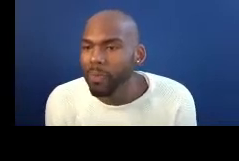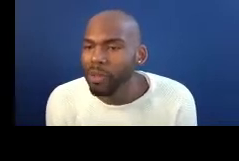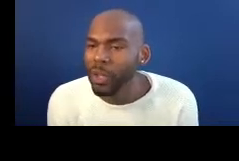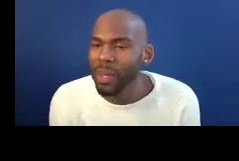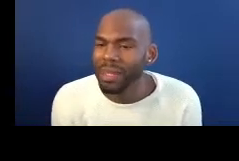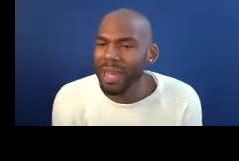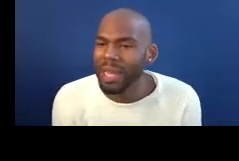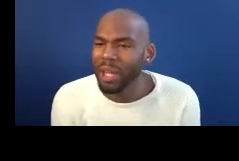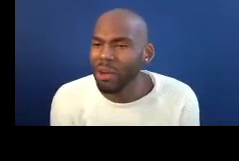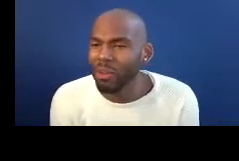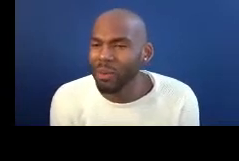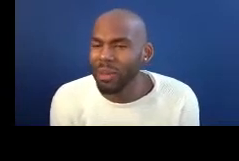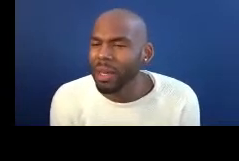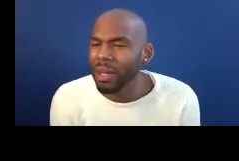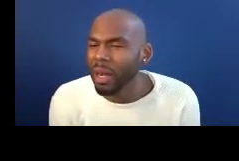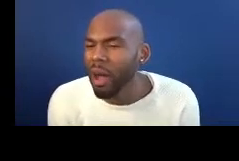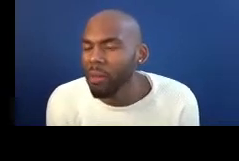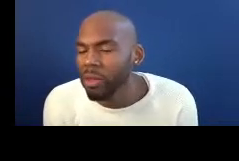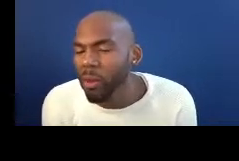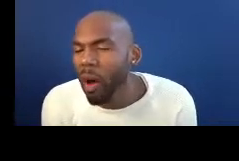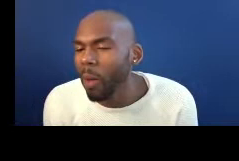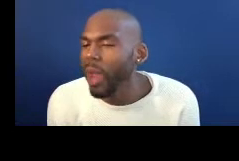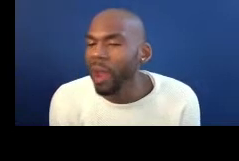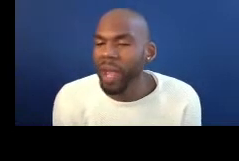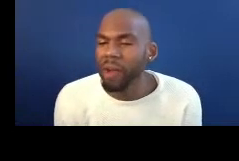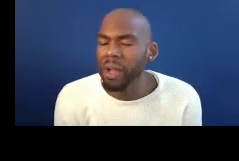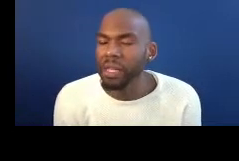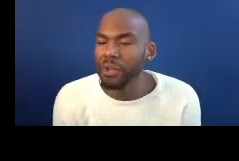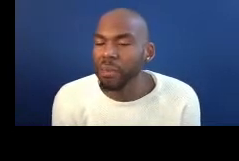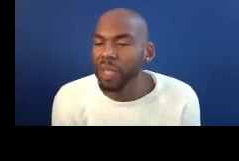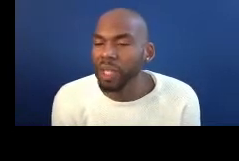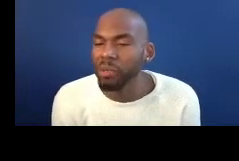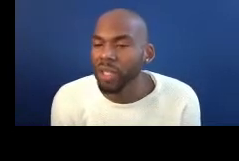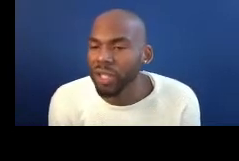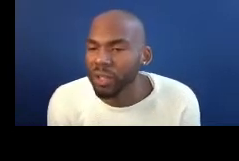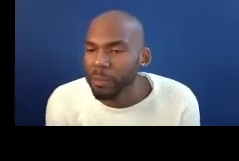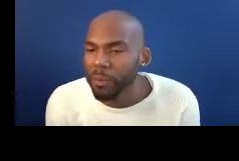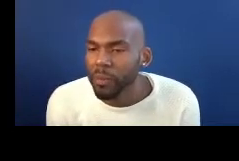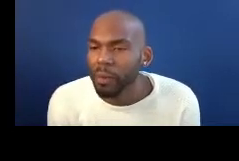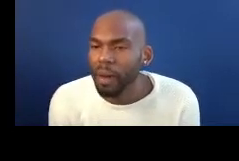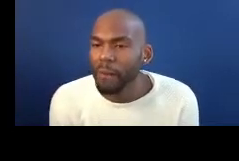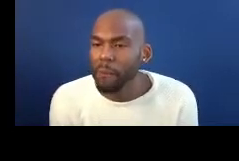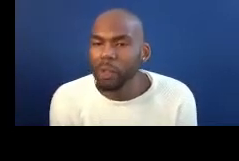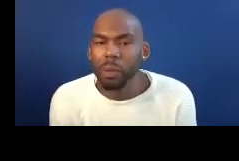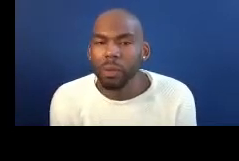so it's not also common throughout every area it's for a particular region. So through this